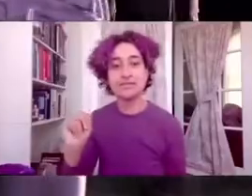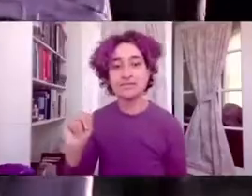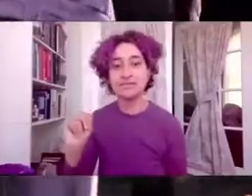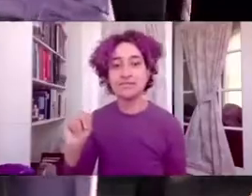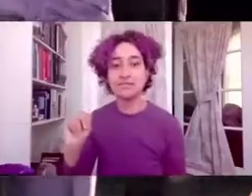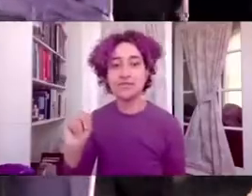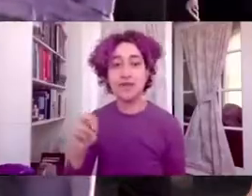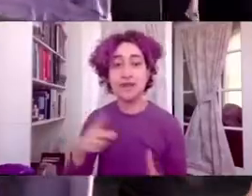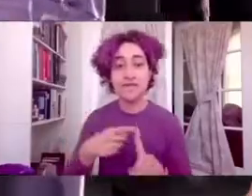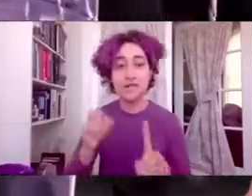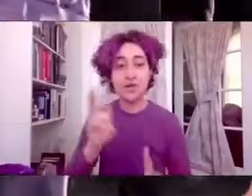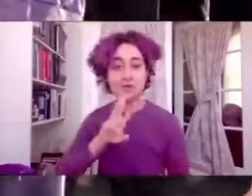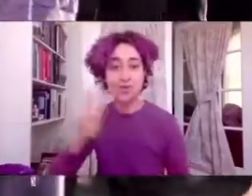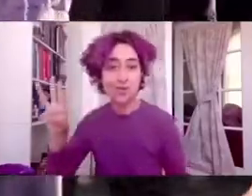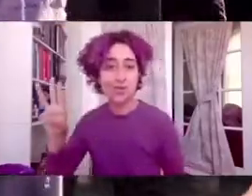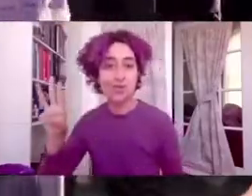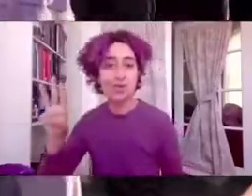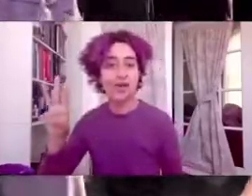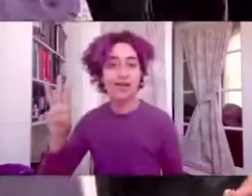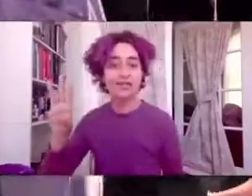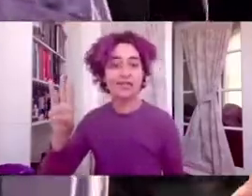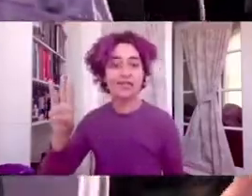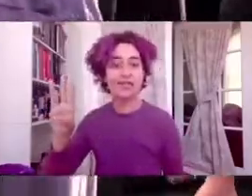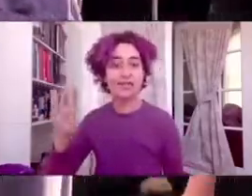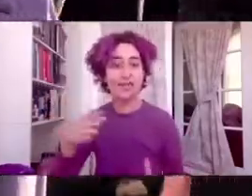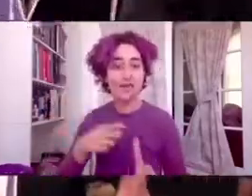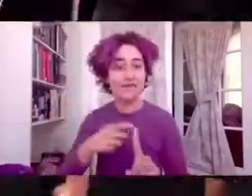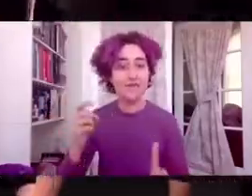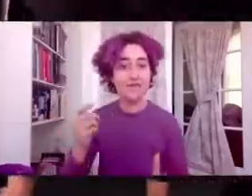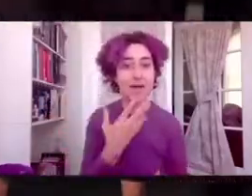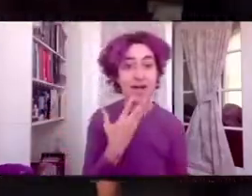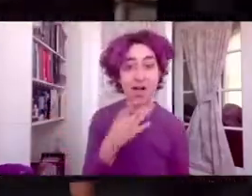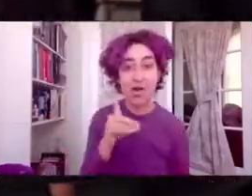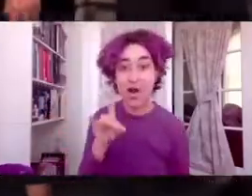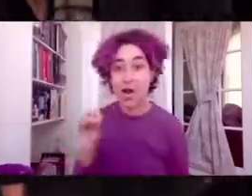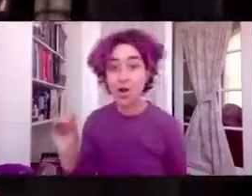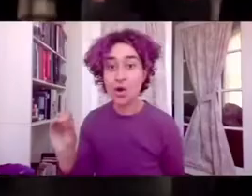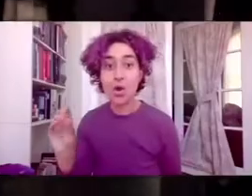From the west coast and the west, from Colorado and Oregon,